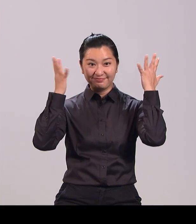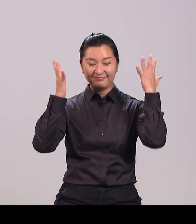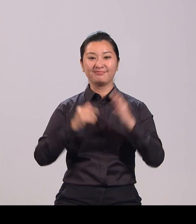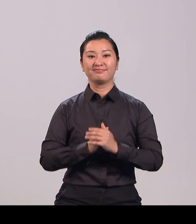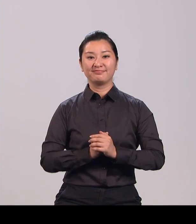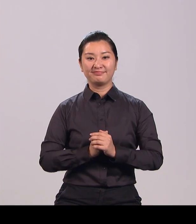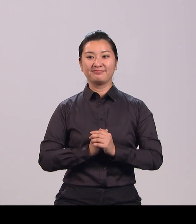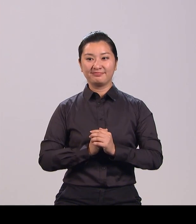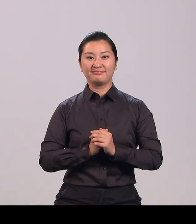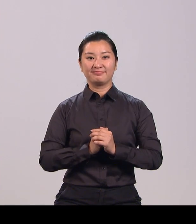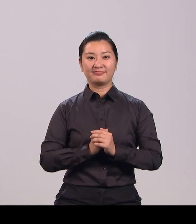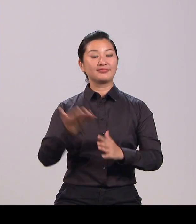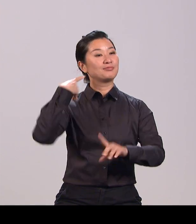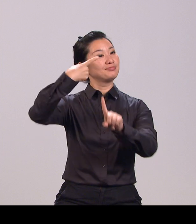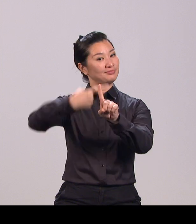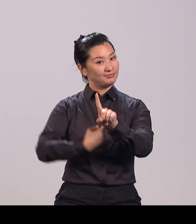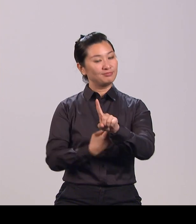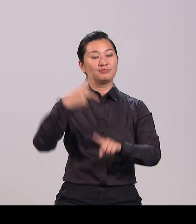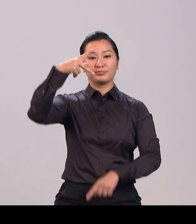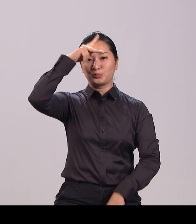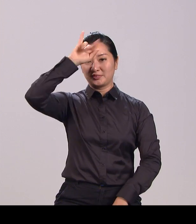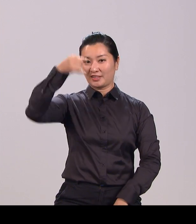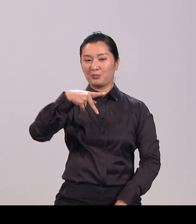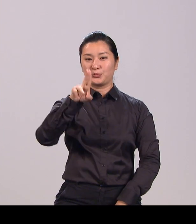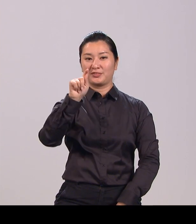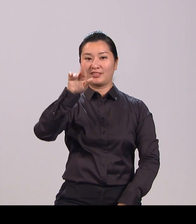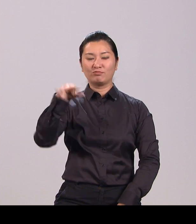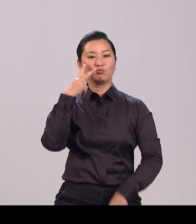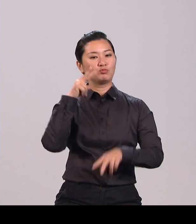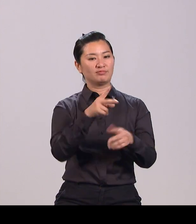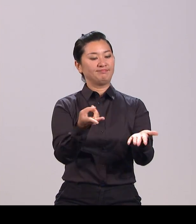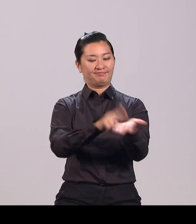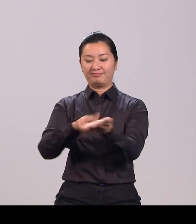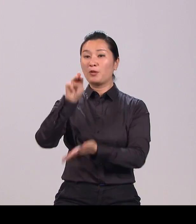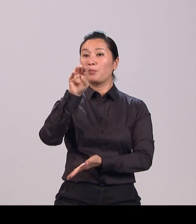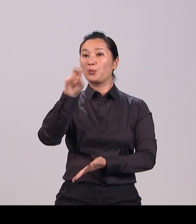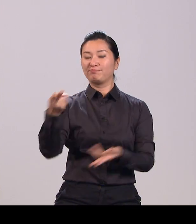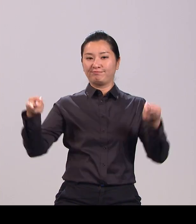Last month, I was in Putrajaya, to witness the Memorandum of Understanding (MOU) on the High-Speed Rail between Singapore and Malaysia.